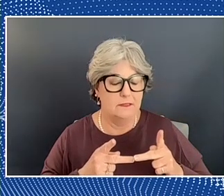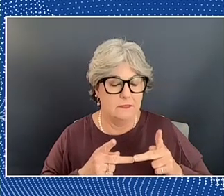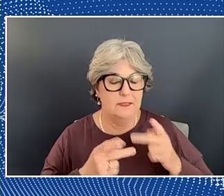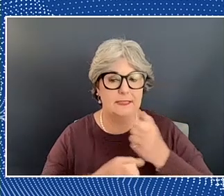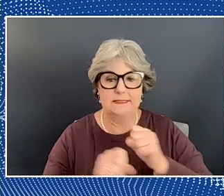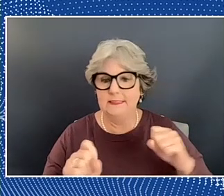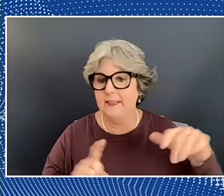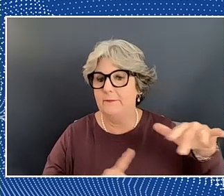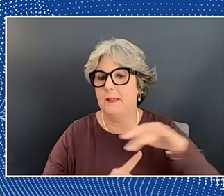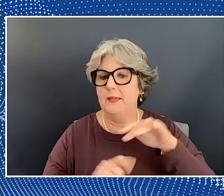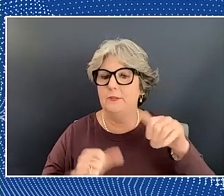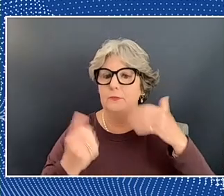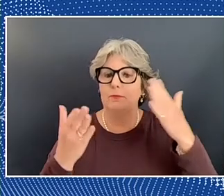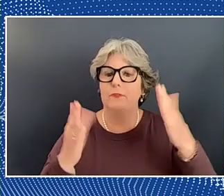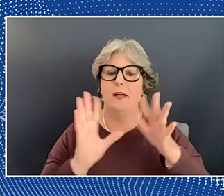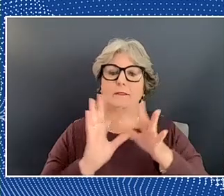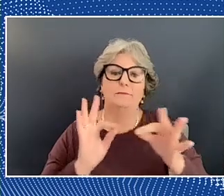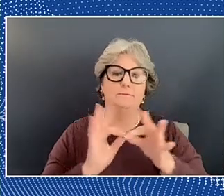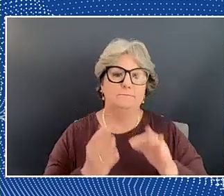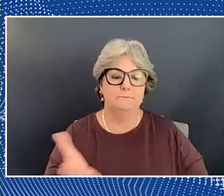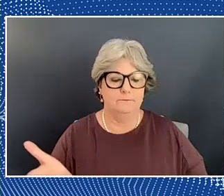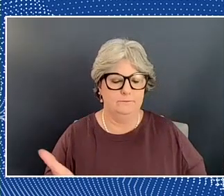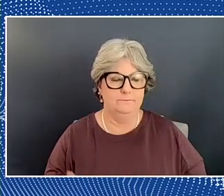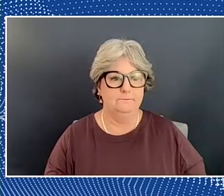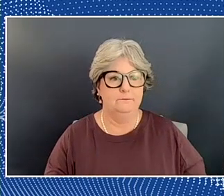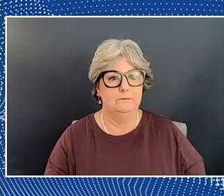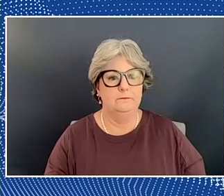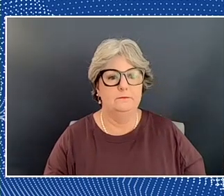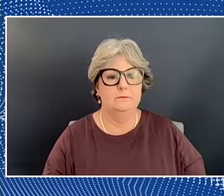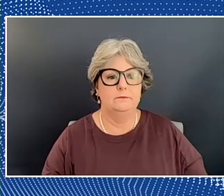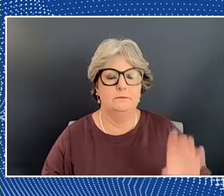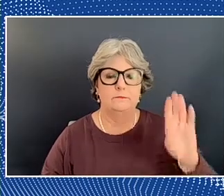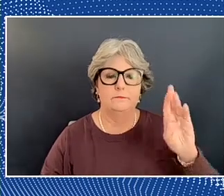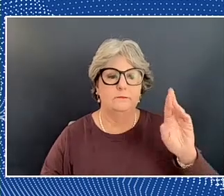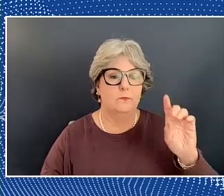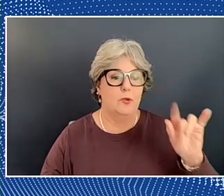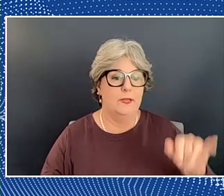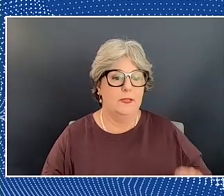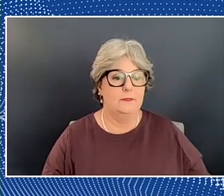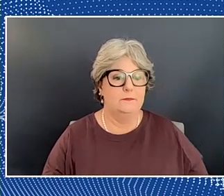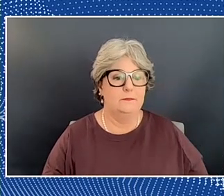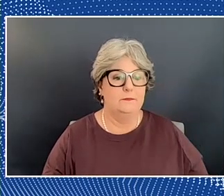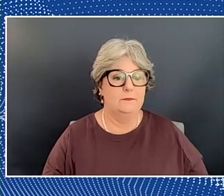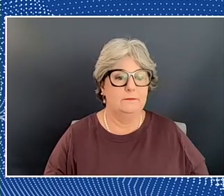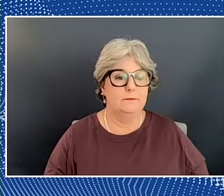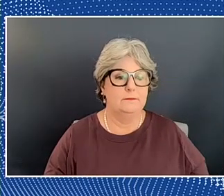our public commentary. Alright. Brady? Alright. I just admitted Candace Milner,